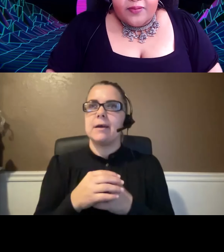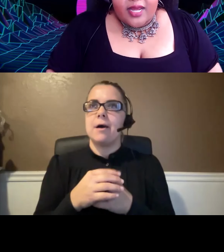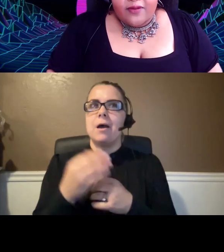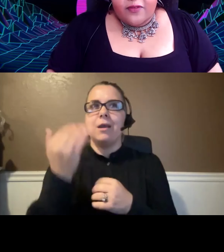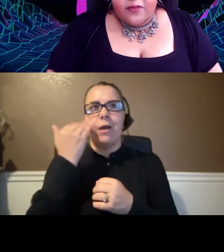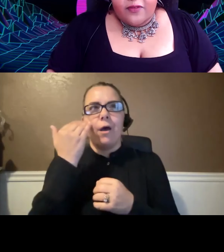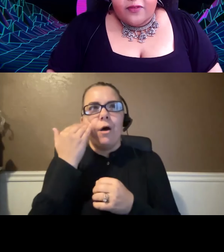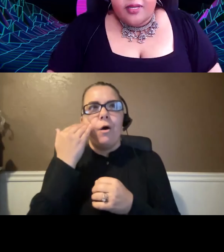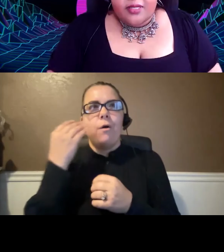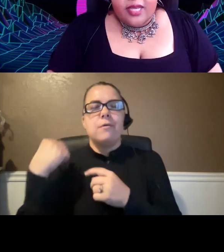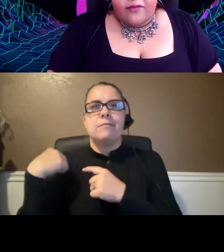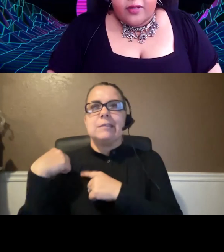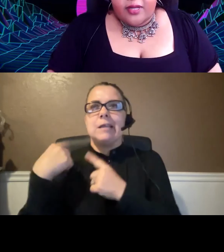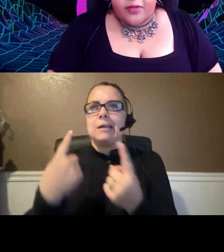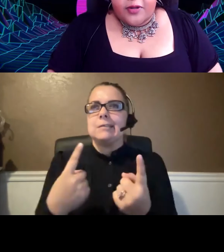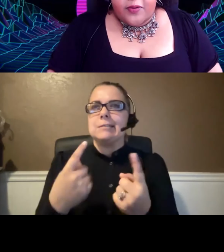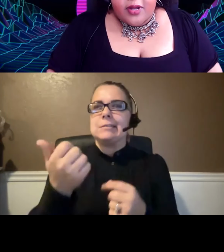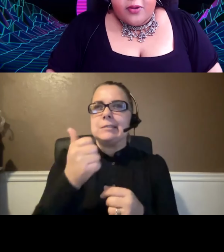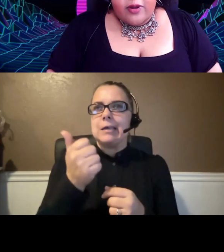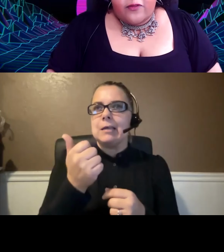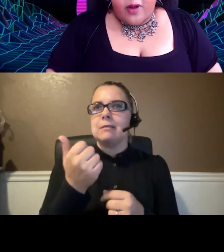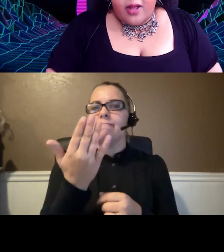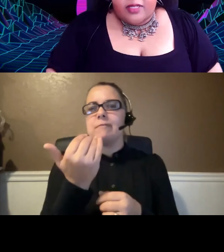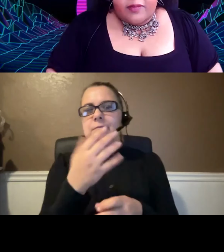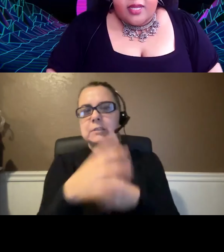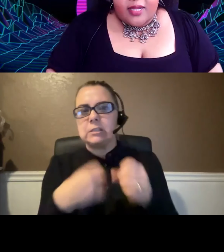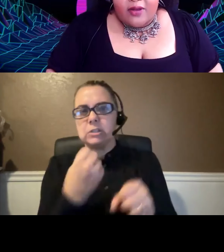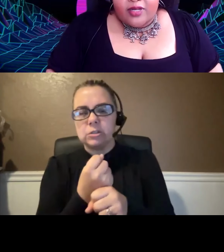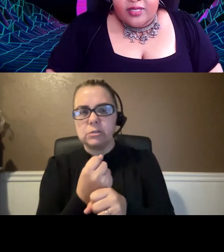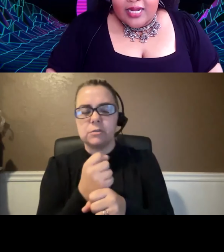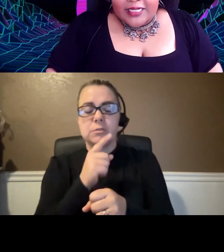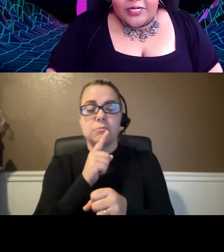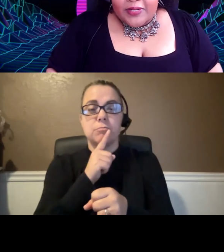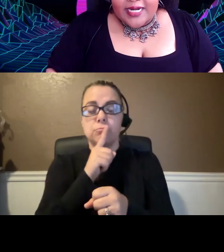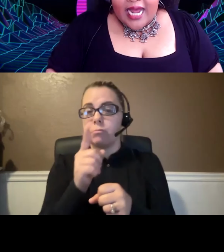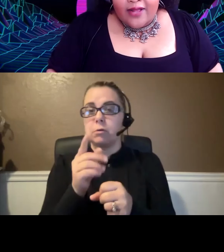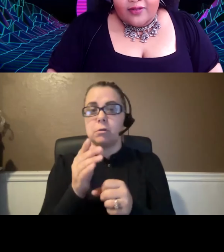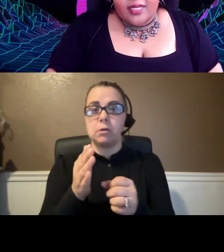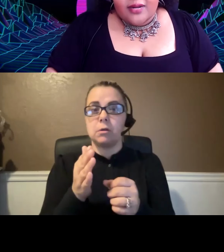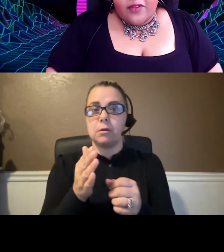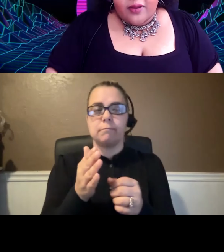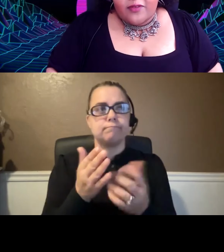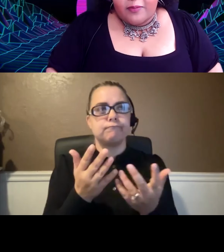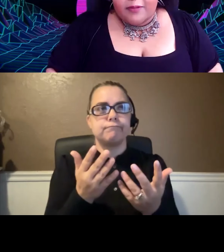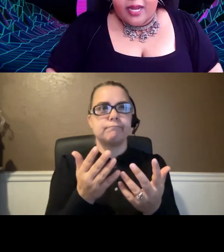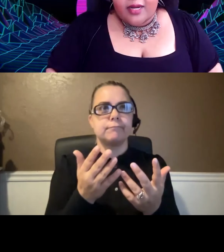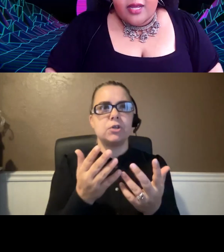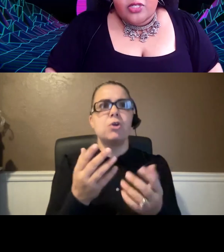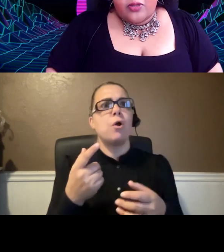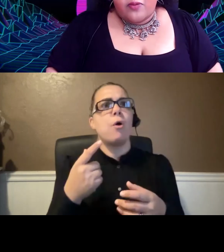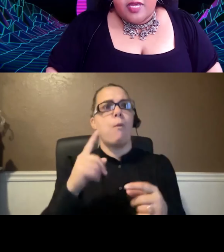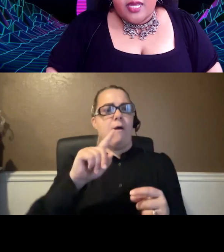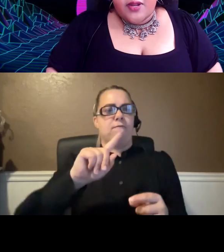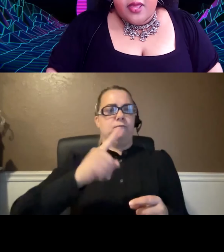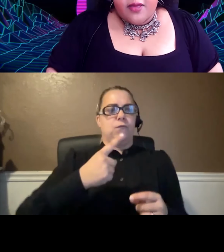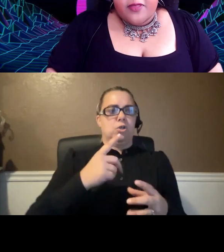10-15 years have really gone from something that was a novelty and very few people had to being the